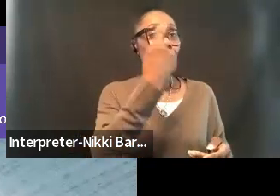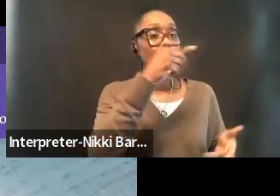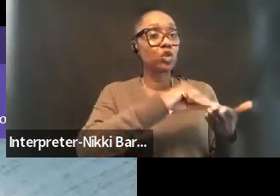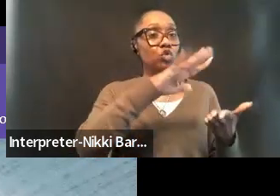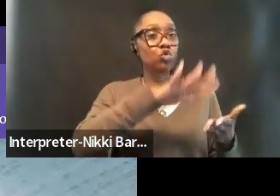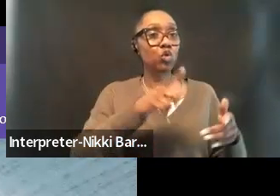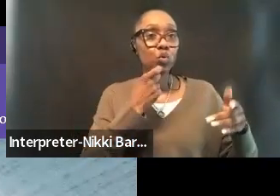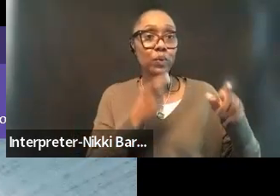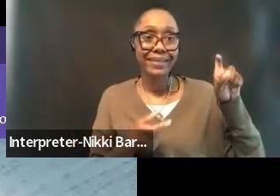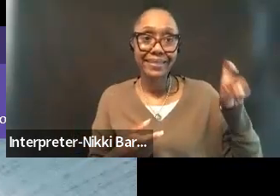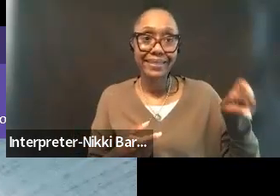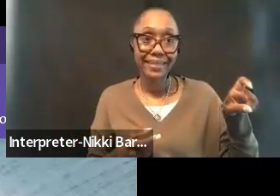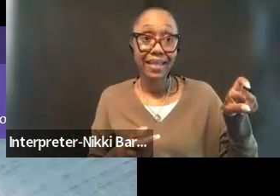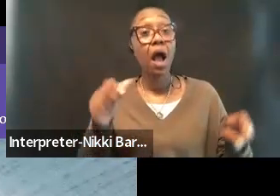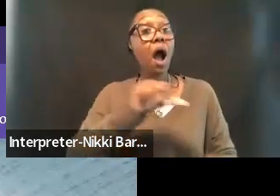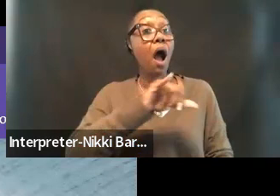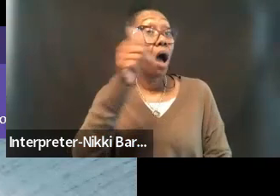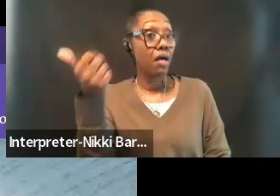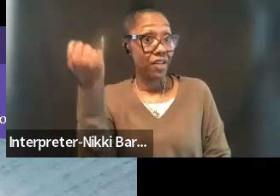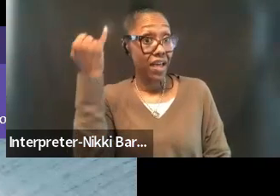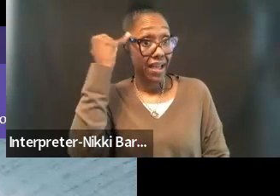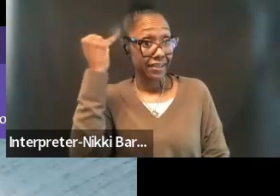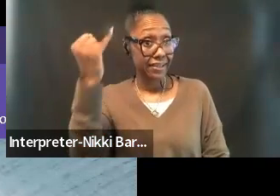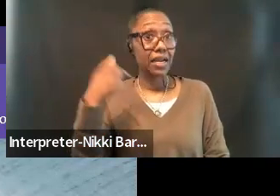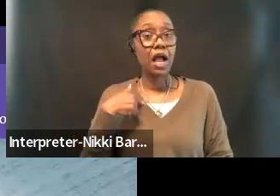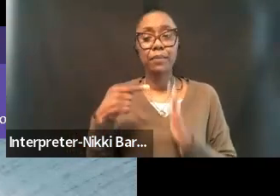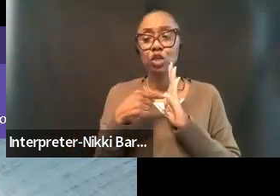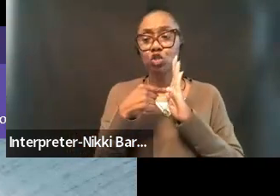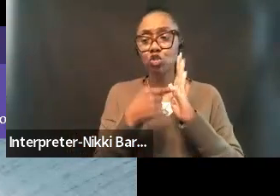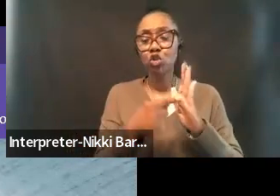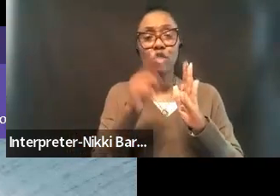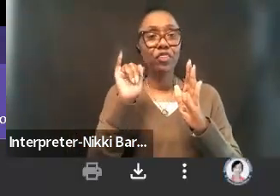So another idea is I want to just show you this adapted book. And so what we did was we took the same.